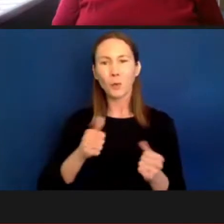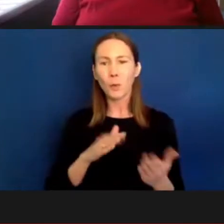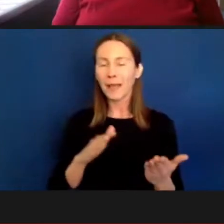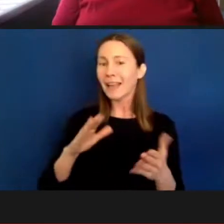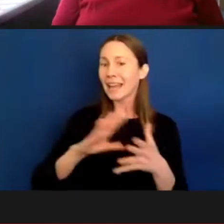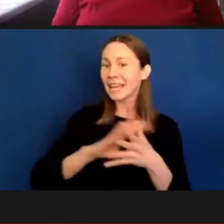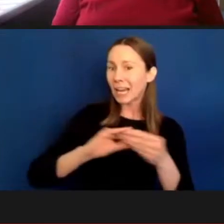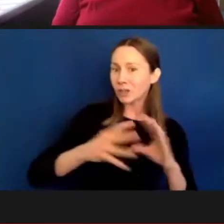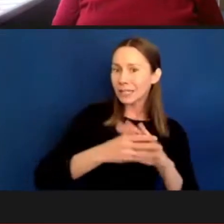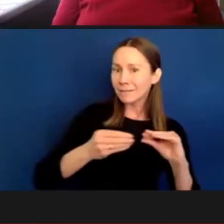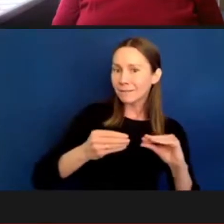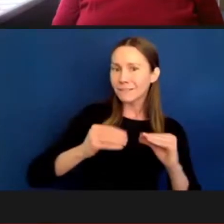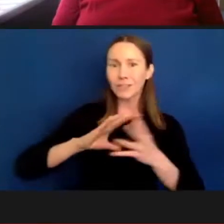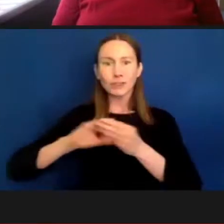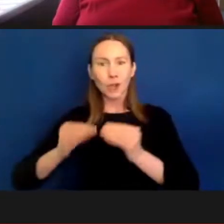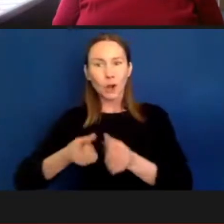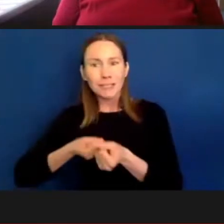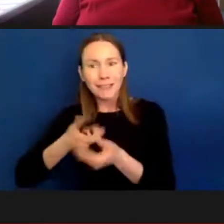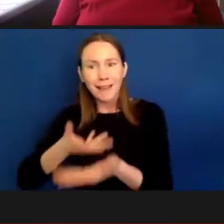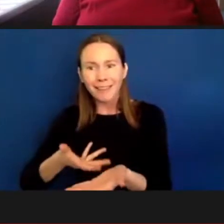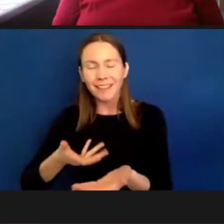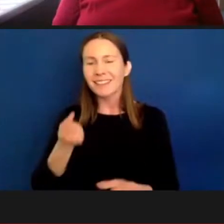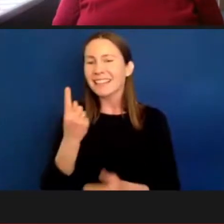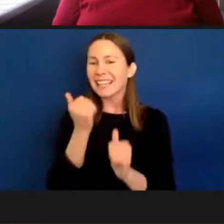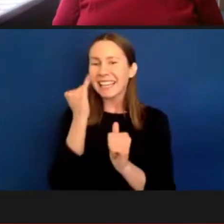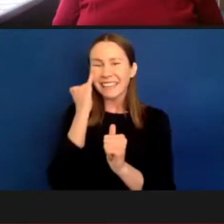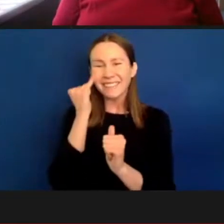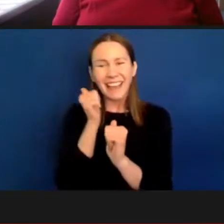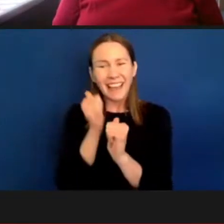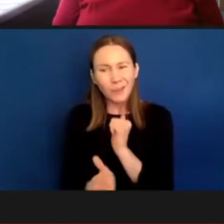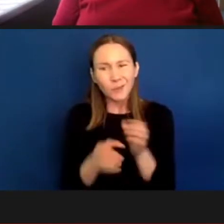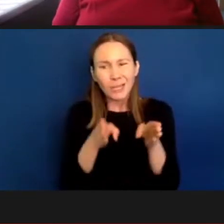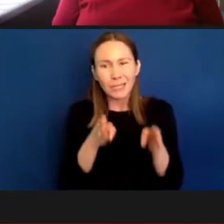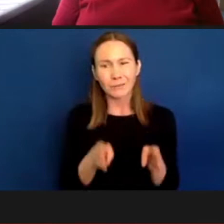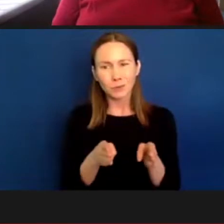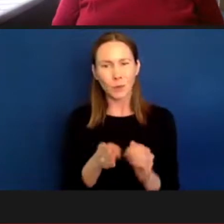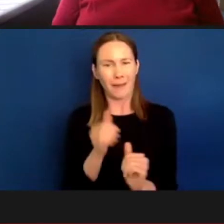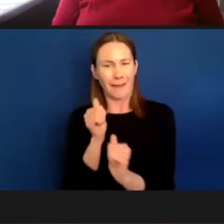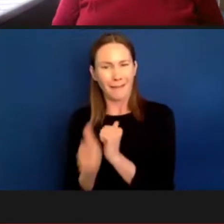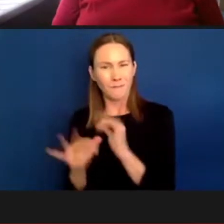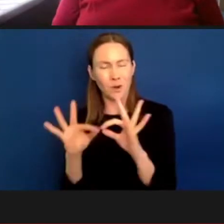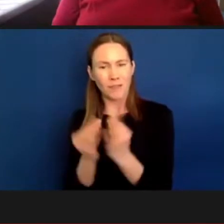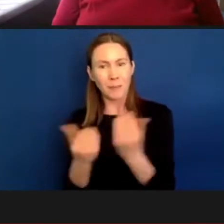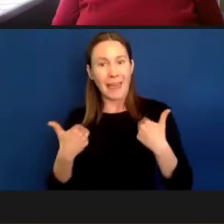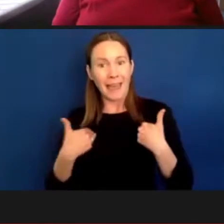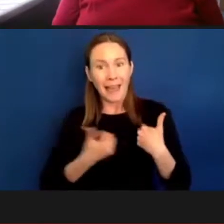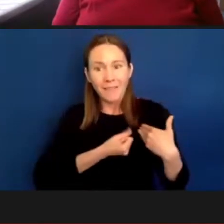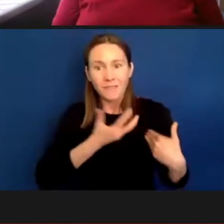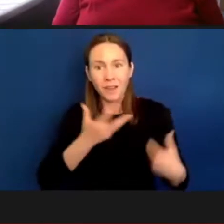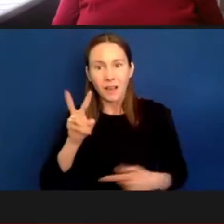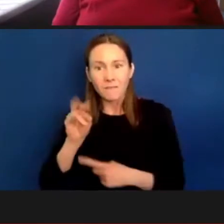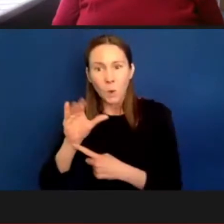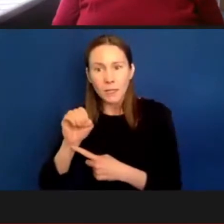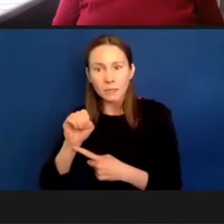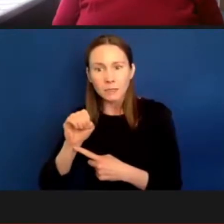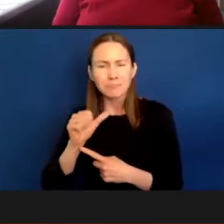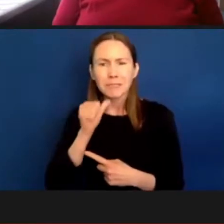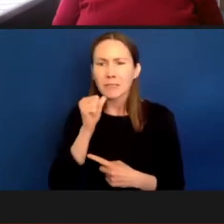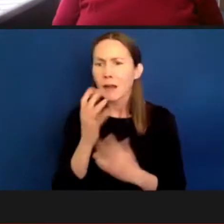storytelling—if every individual and family has a voice, not shameful to talk about needing